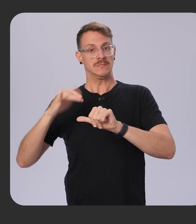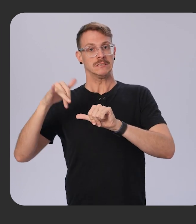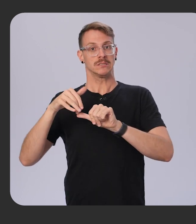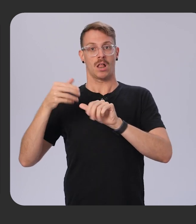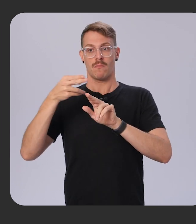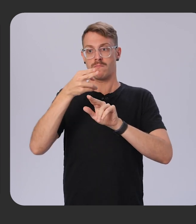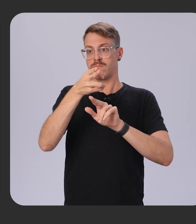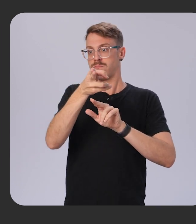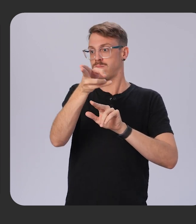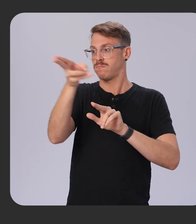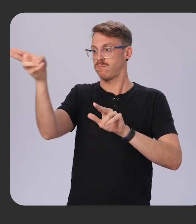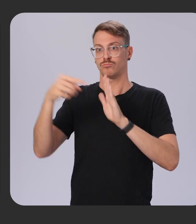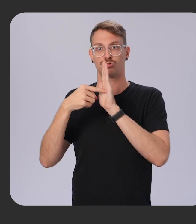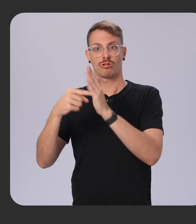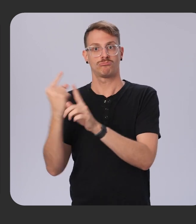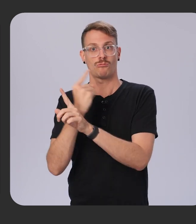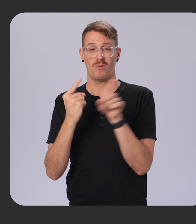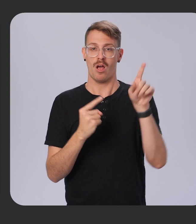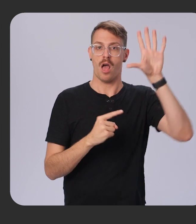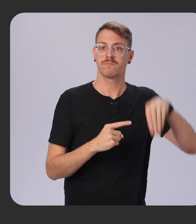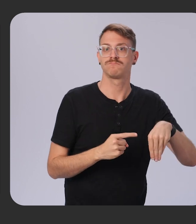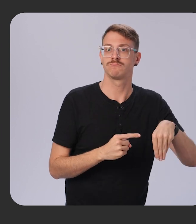We are currently rolling out these ML-driven improvements